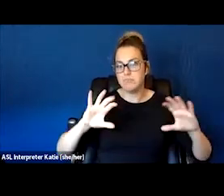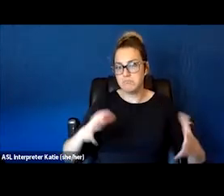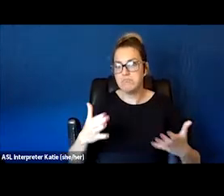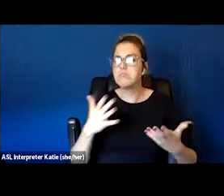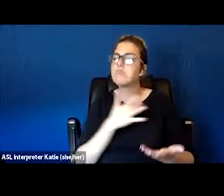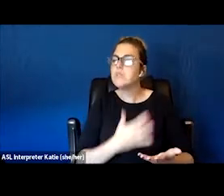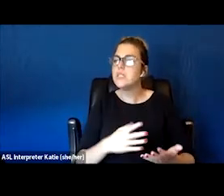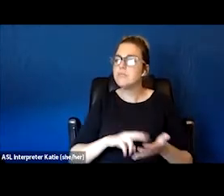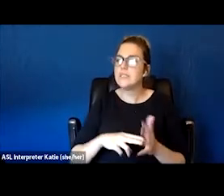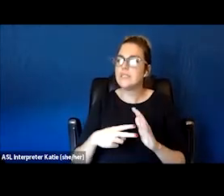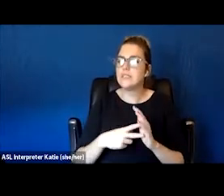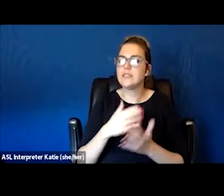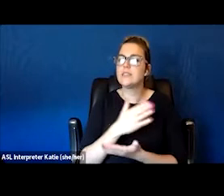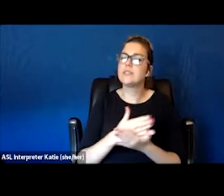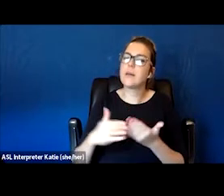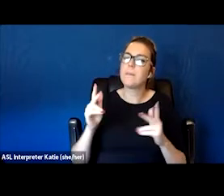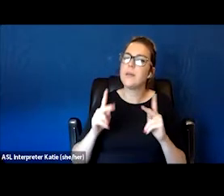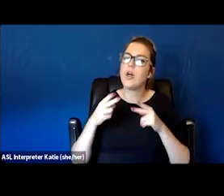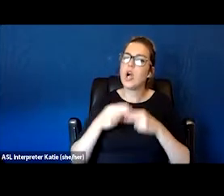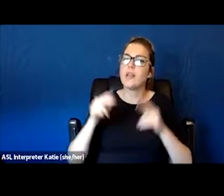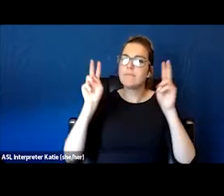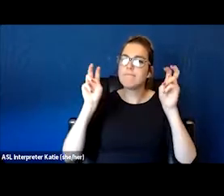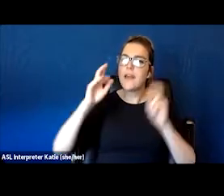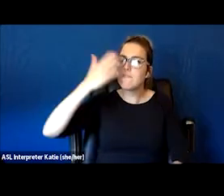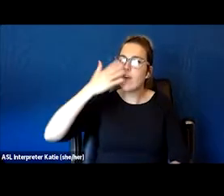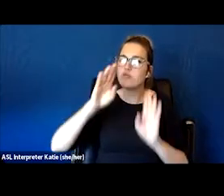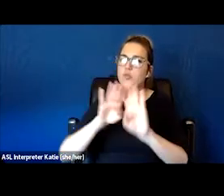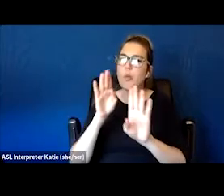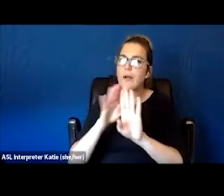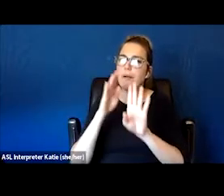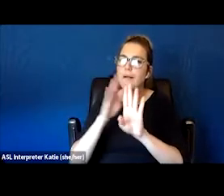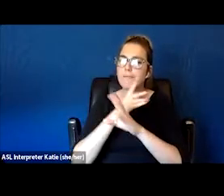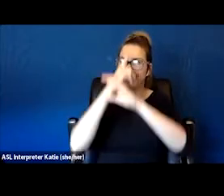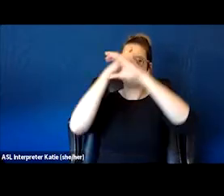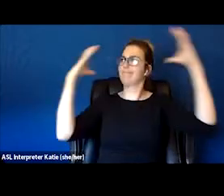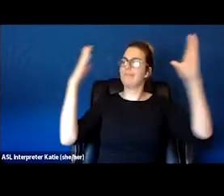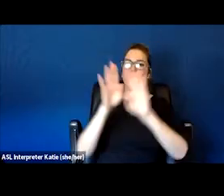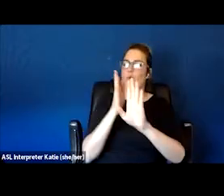what some people refer to as like a front door to the system or a door entryway into the system. So it could be an outreach worker.